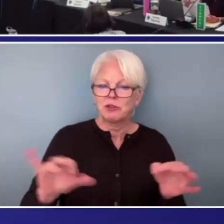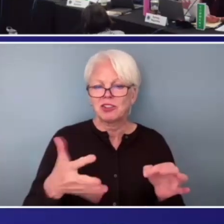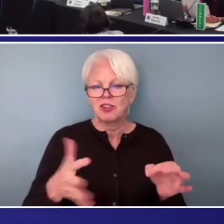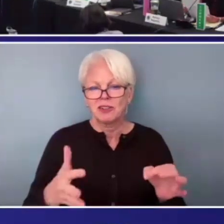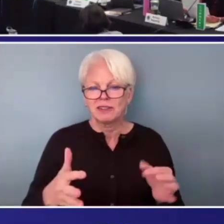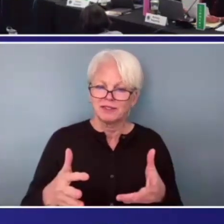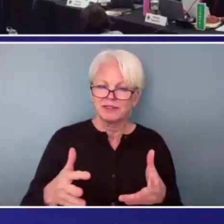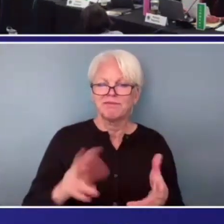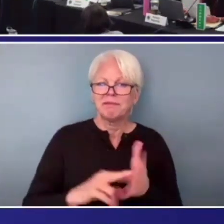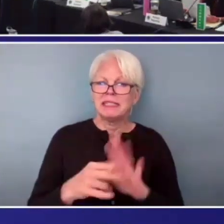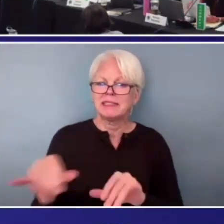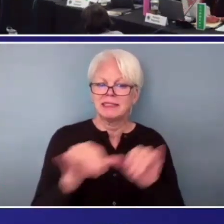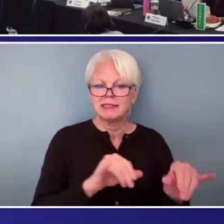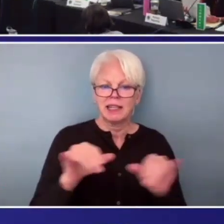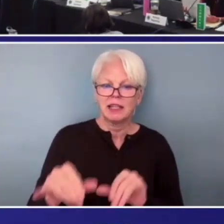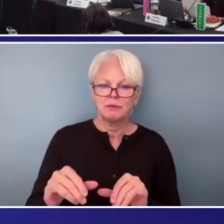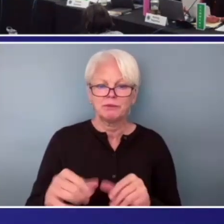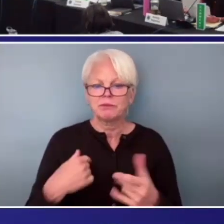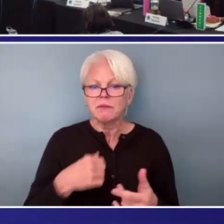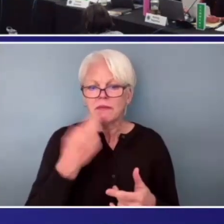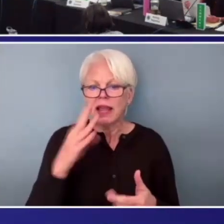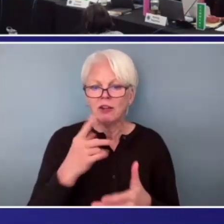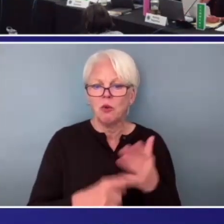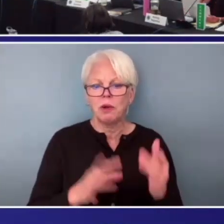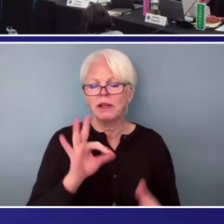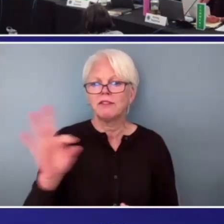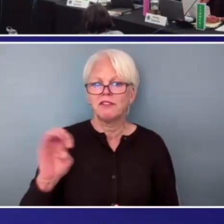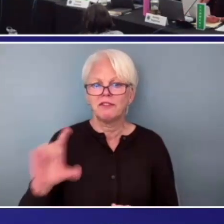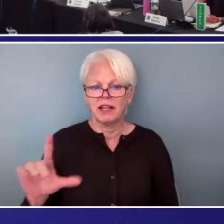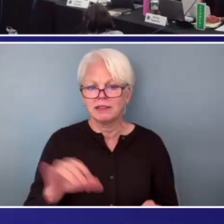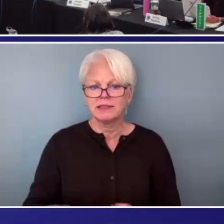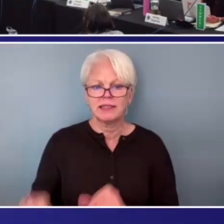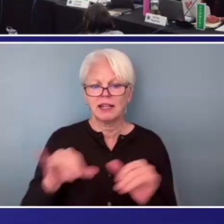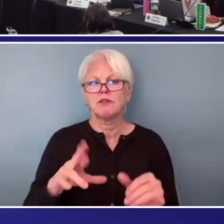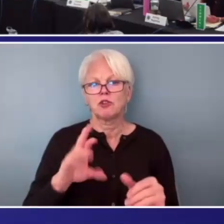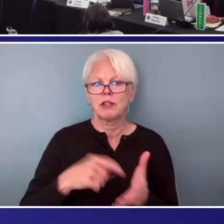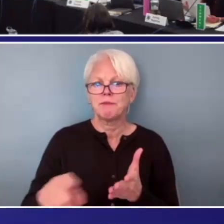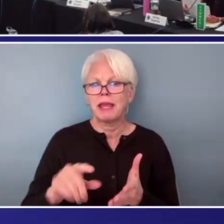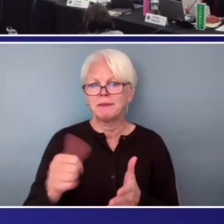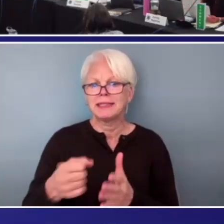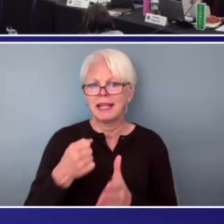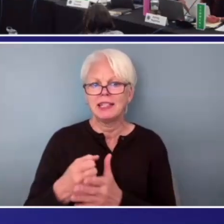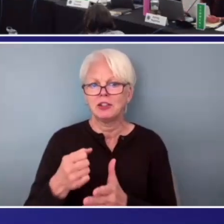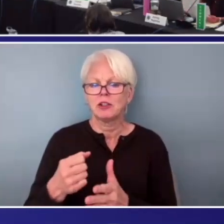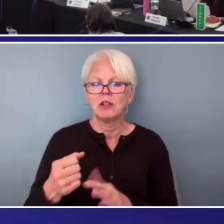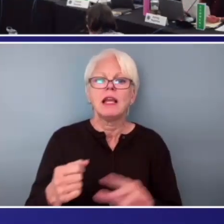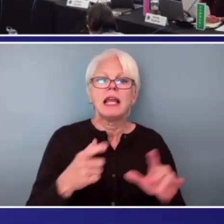first, I don't really know what a FFEL Standard Repayment -- but if we're just using the ten-year repayment term, if a borrower's payment exceeds what it would be on the ten-year, that's